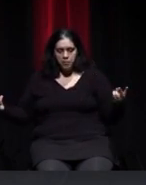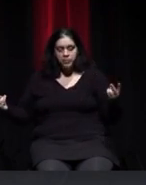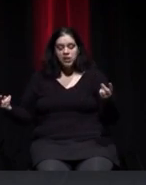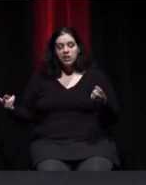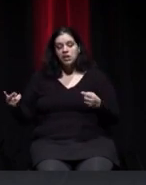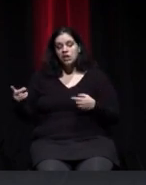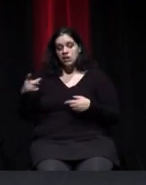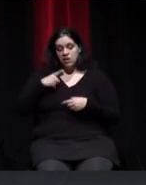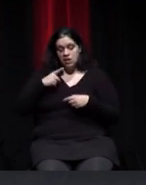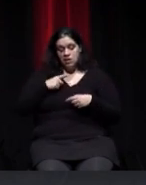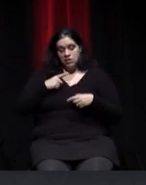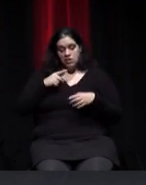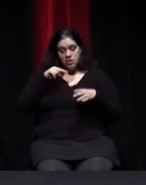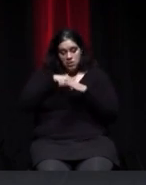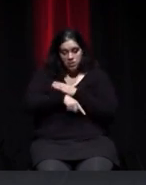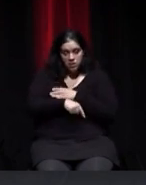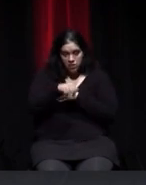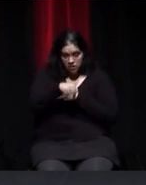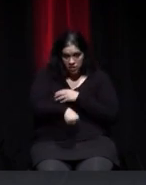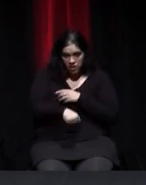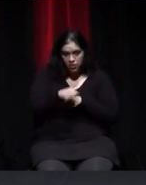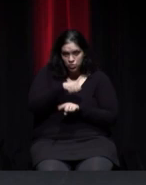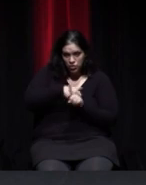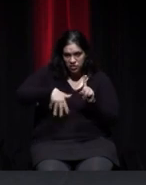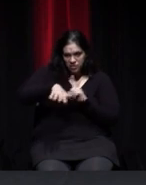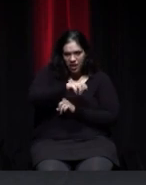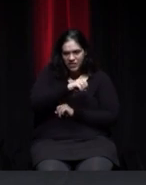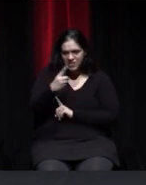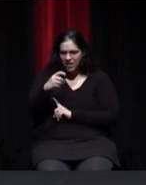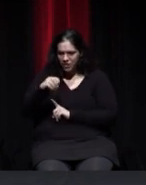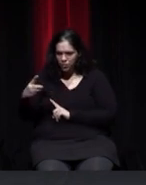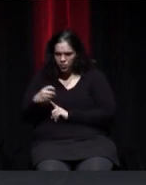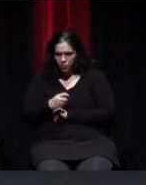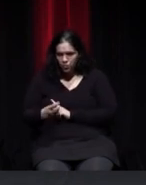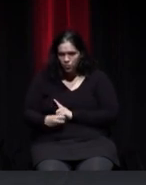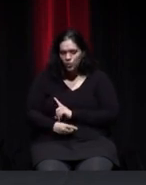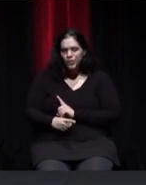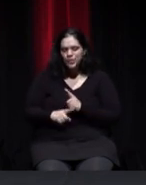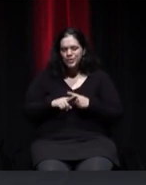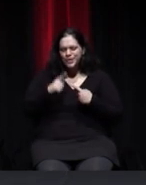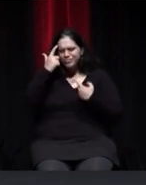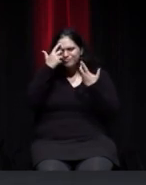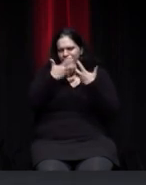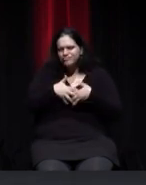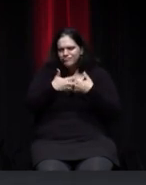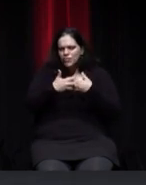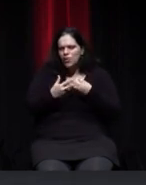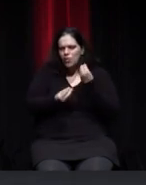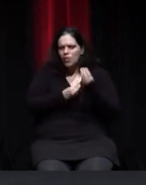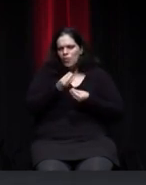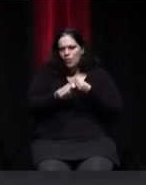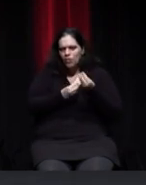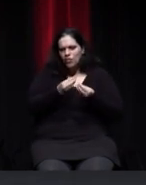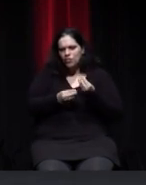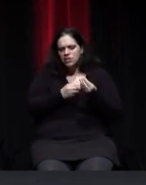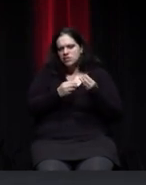maybe lies in the fact that we still think it from many paradigms from the information society.